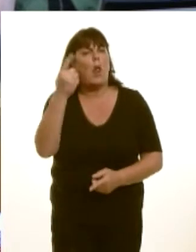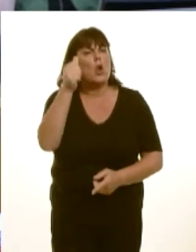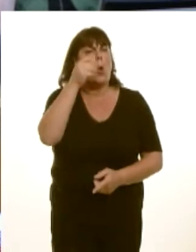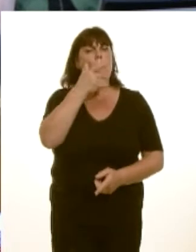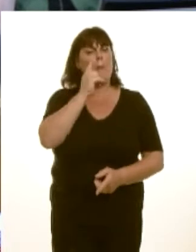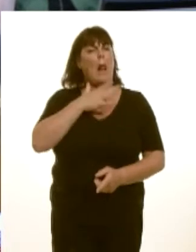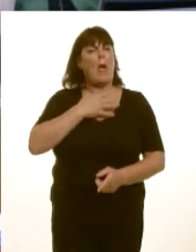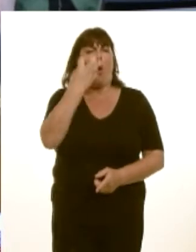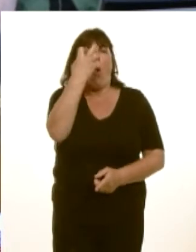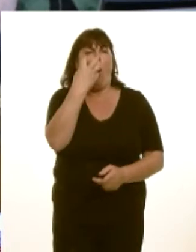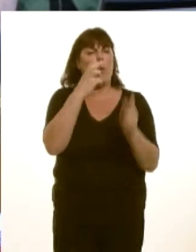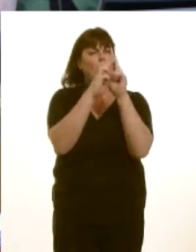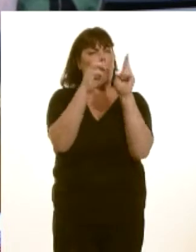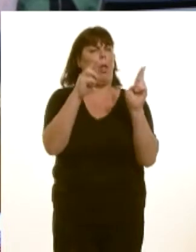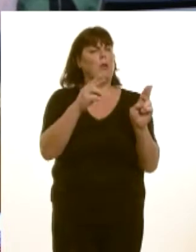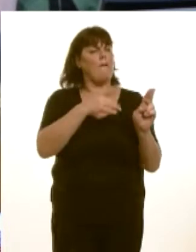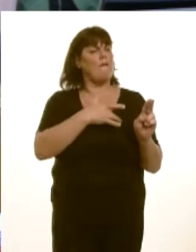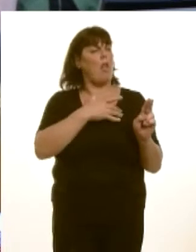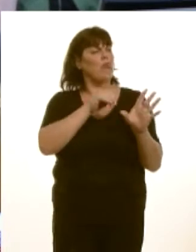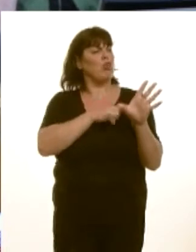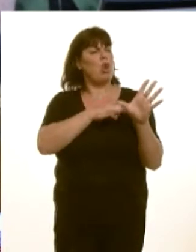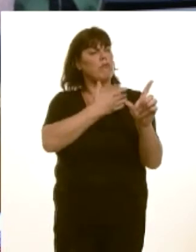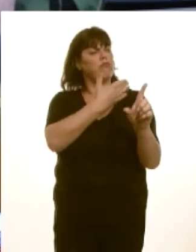hospitals that have been there for many, many years, but there comes a time when we have